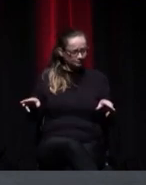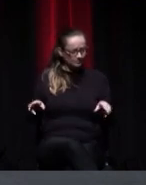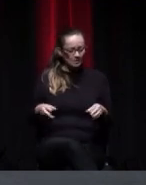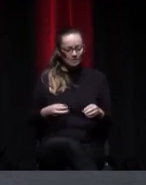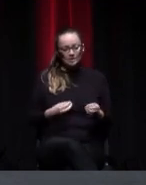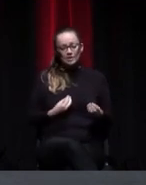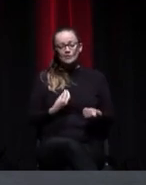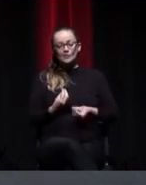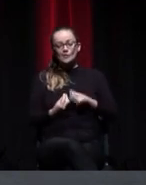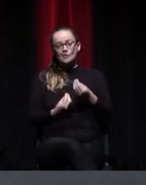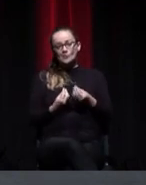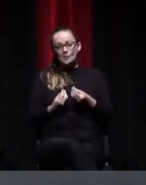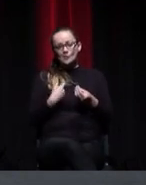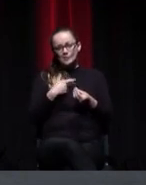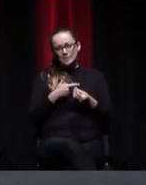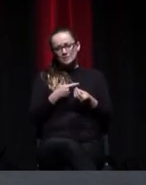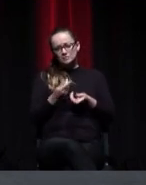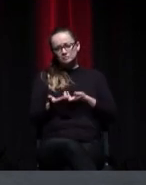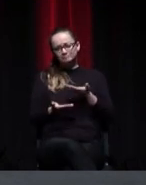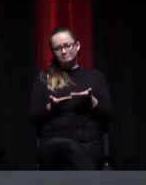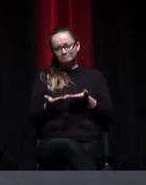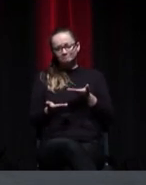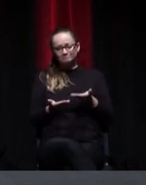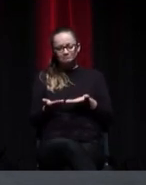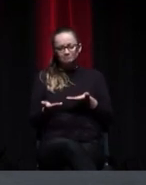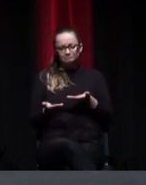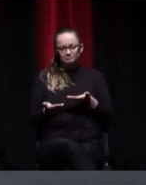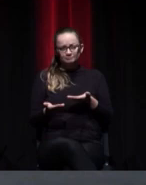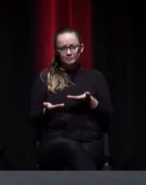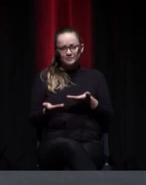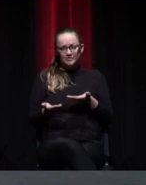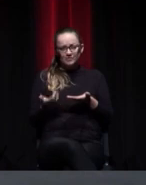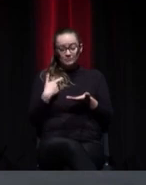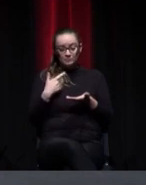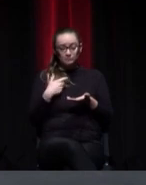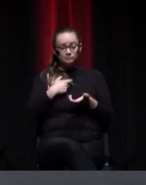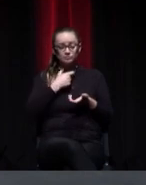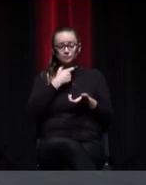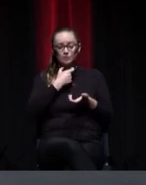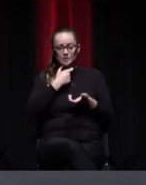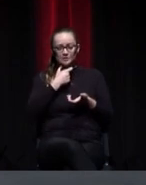How do I deal with the voices, which were even being silenced,